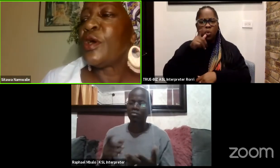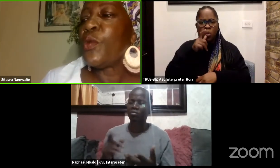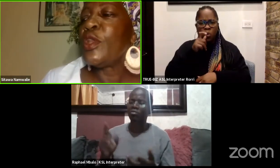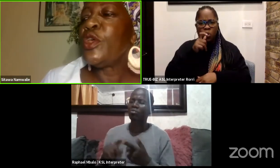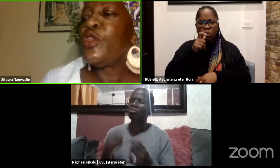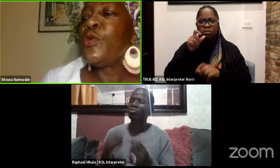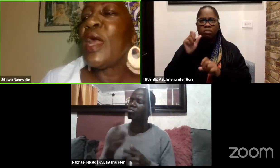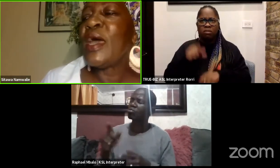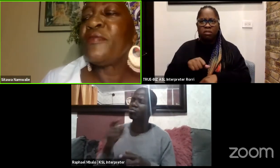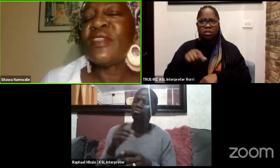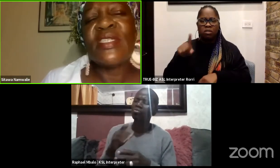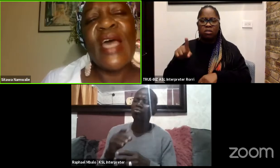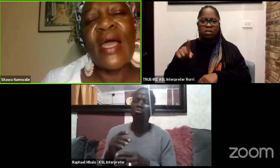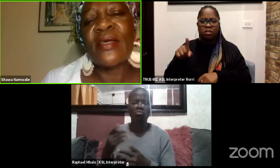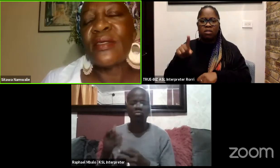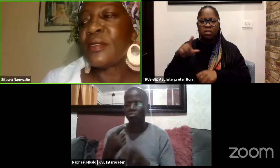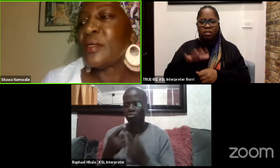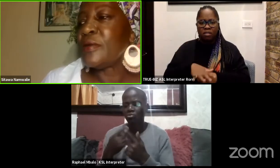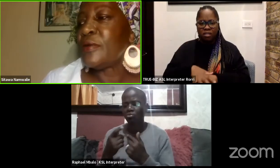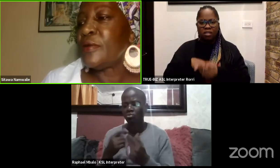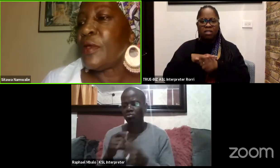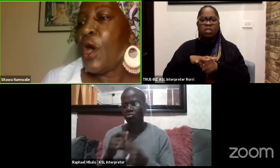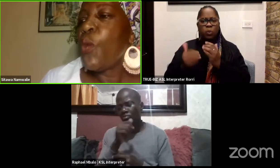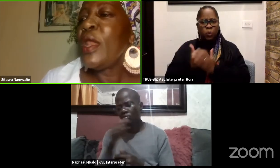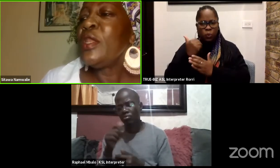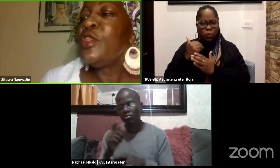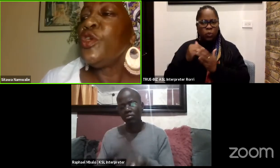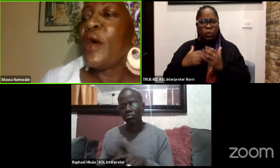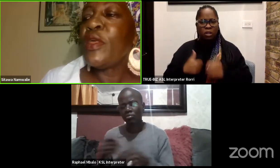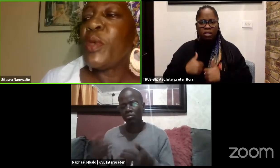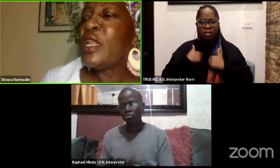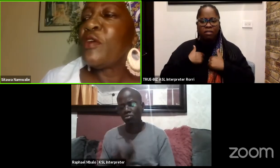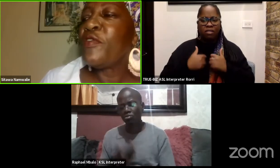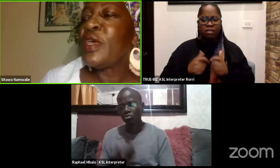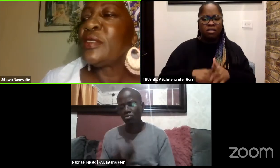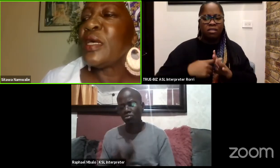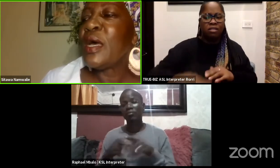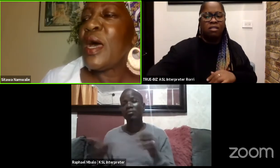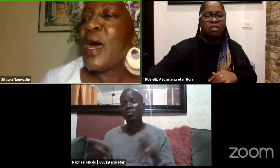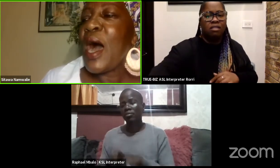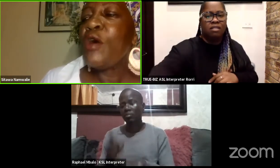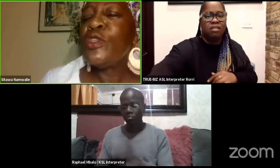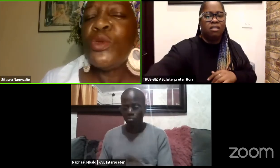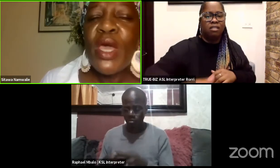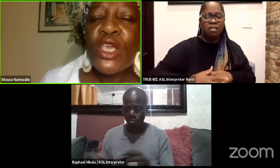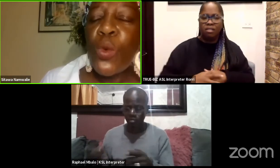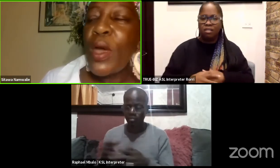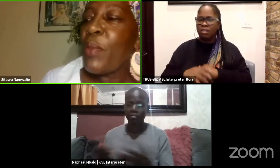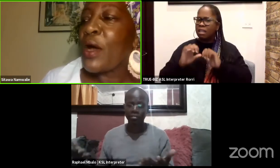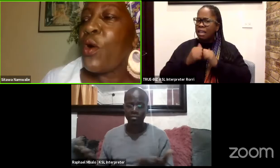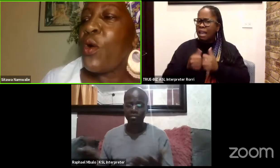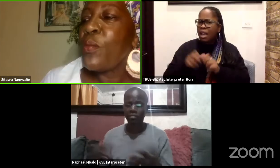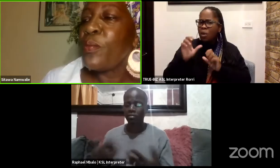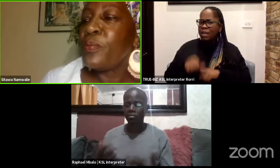when you new life staggers? When you are the beginning of things, how do you make your way back home?"